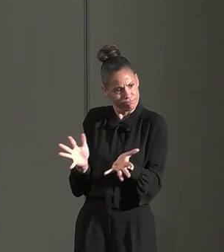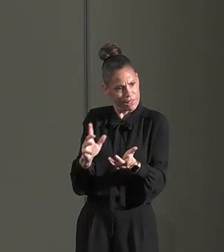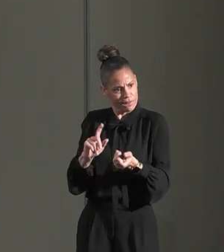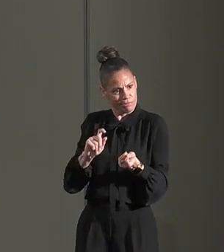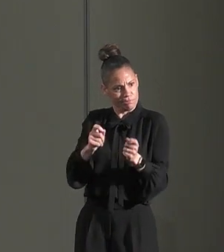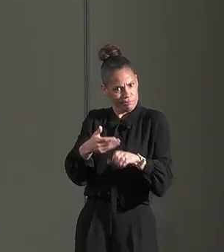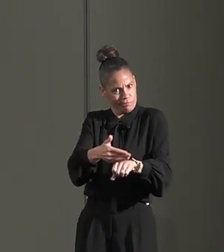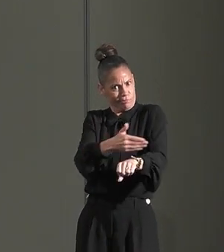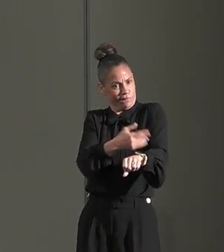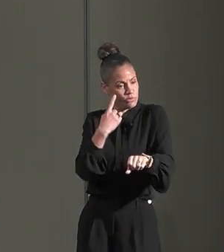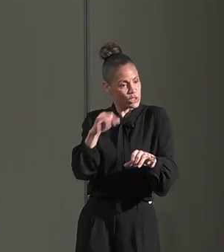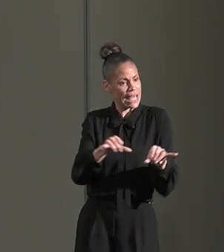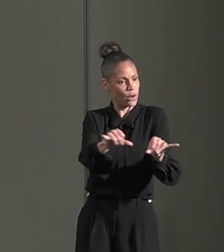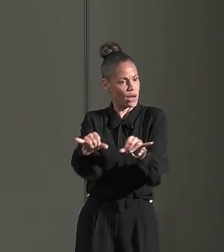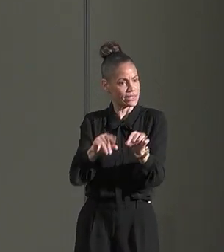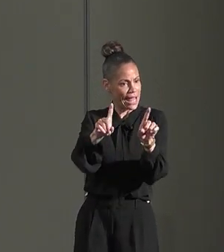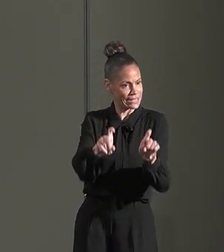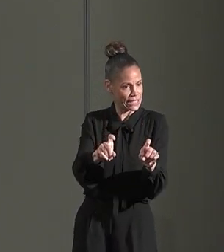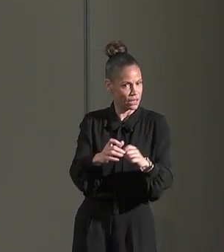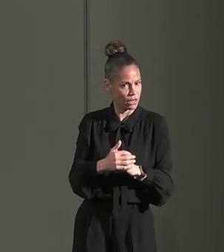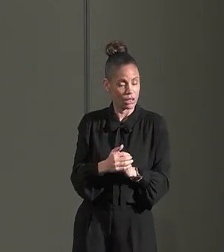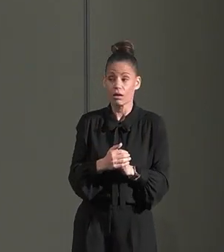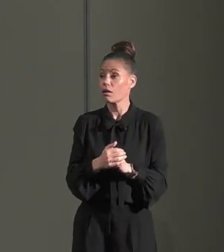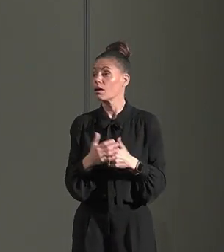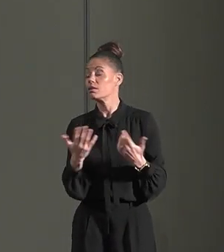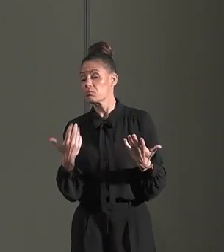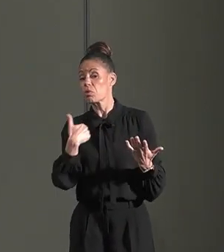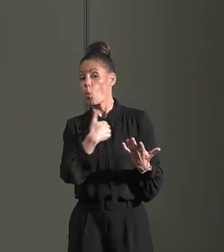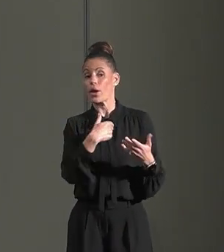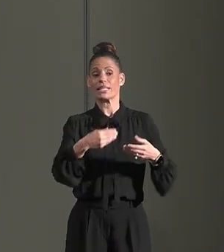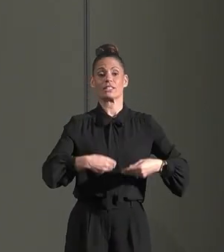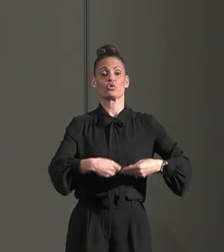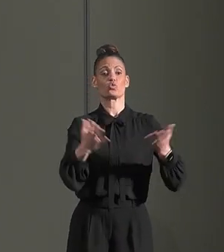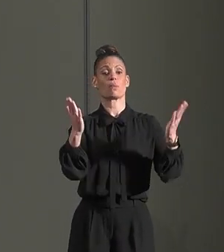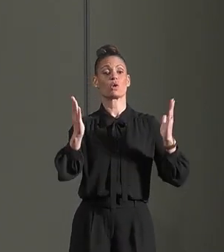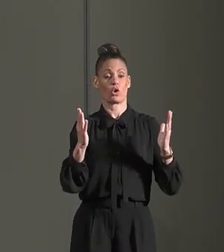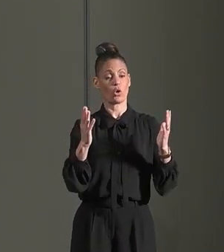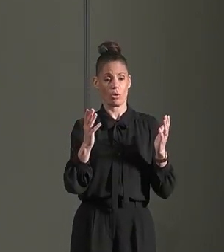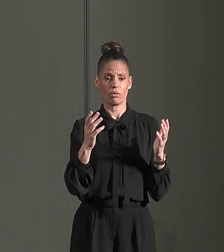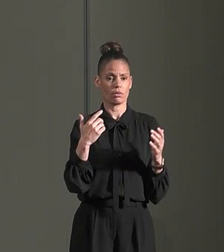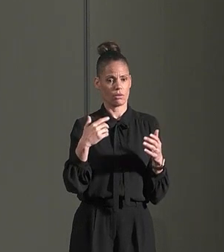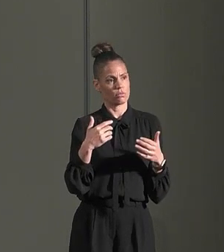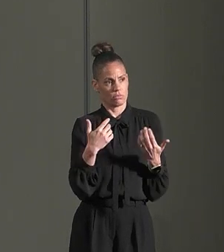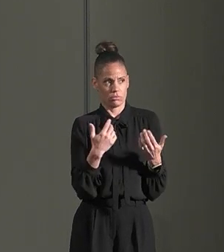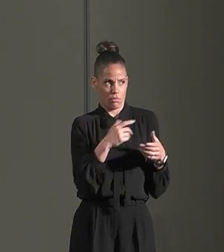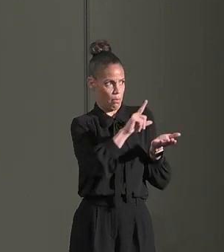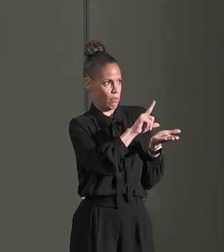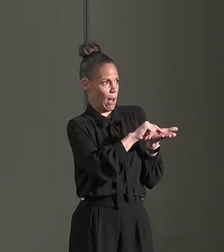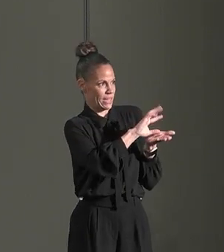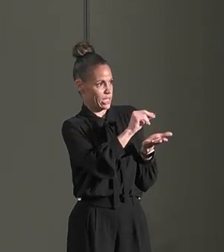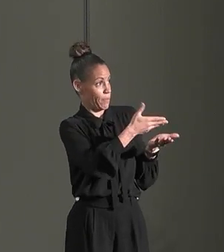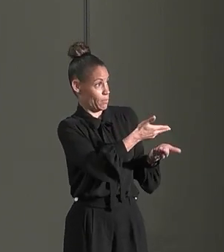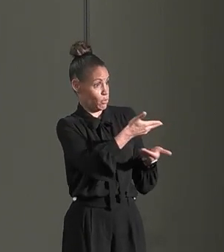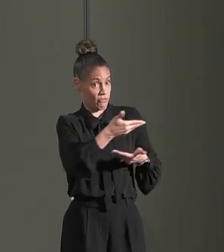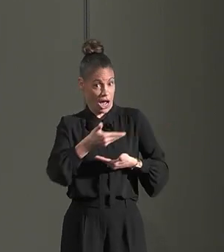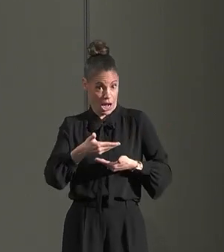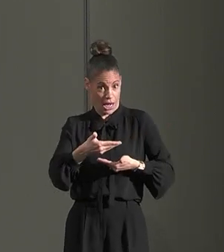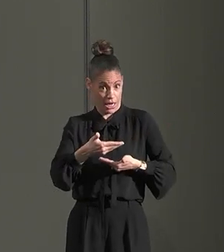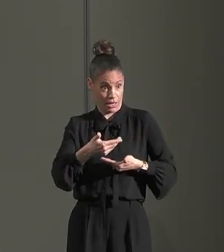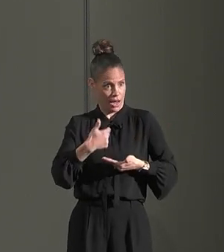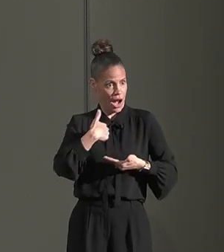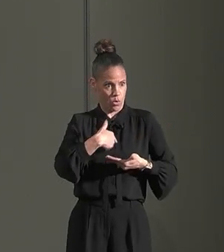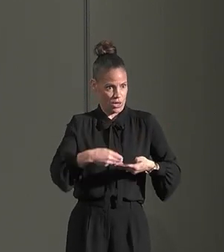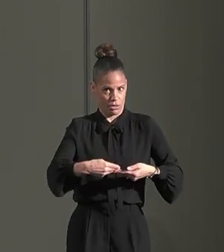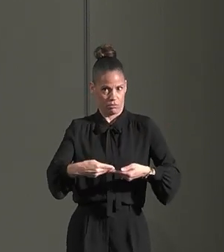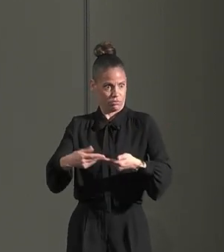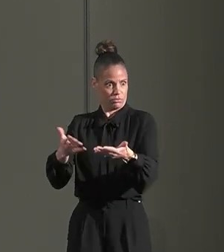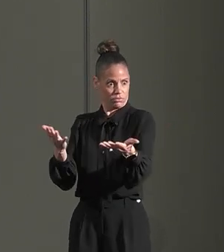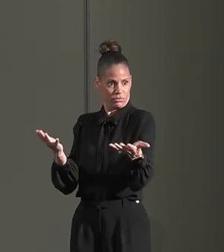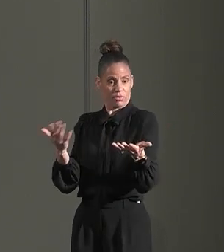testing. We getting things to the market take what the publishers provide. We are -- we have